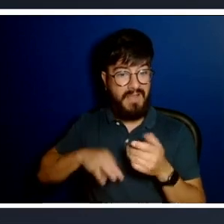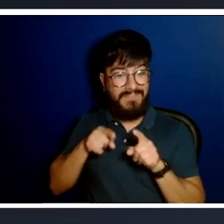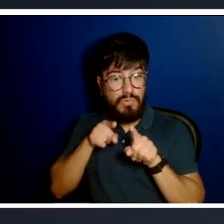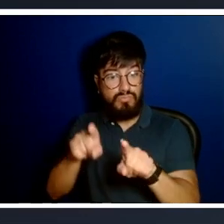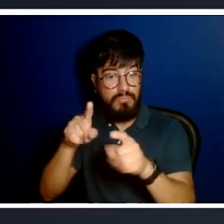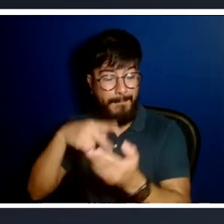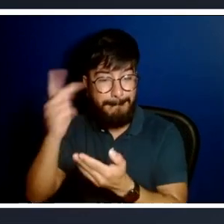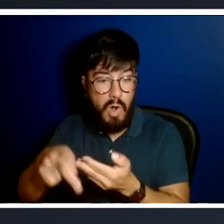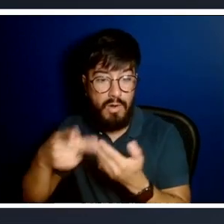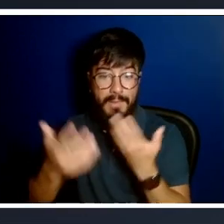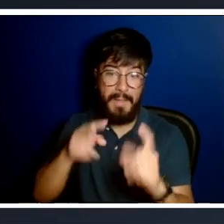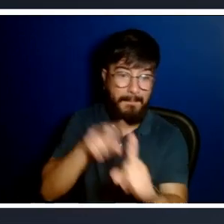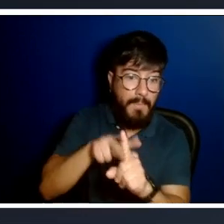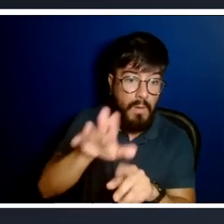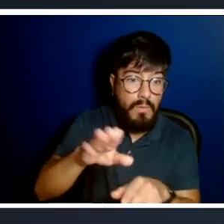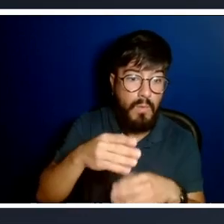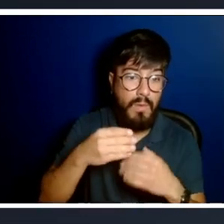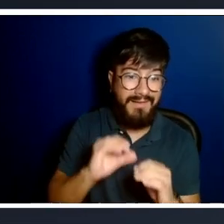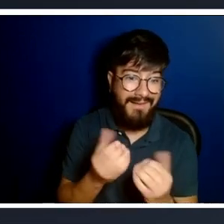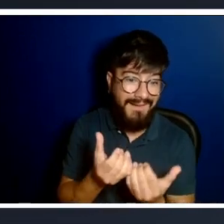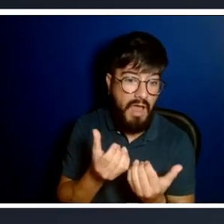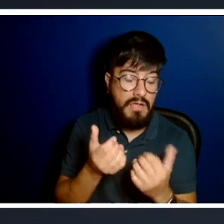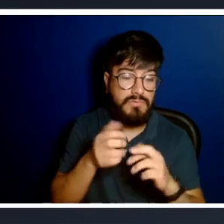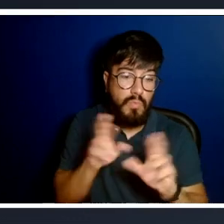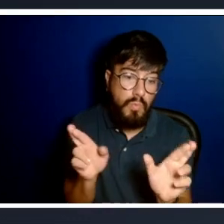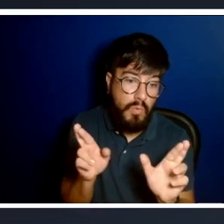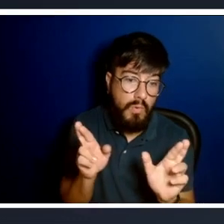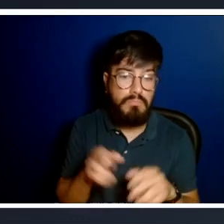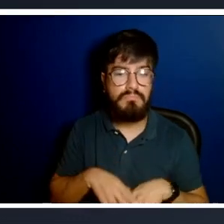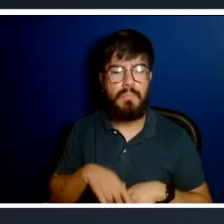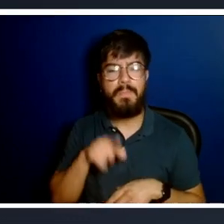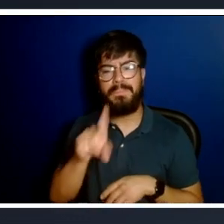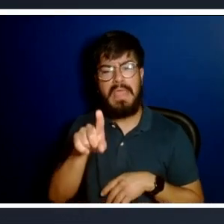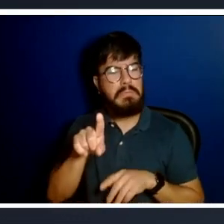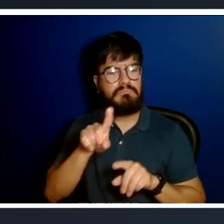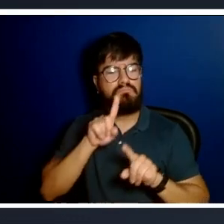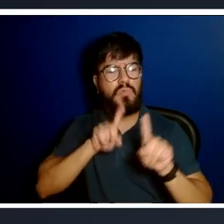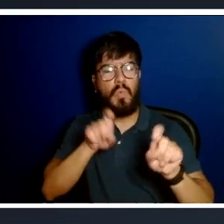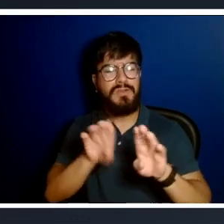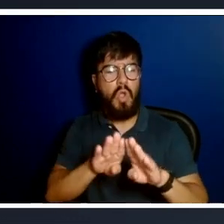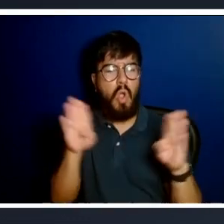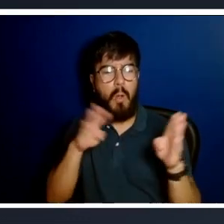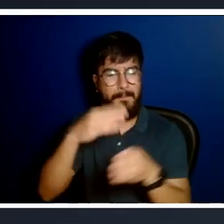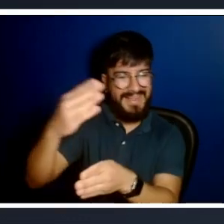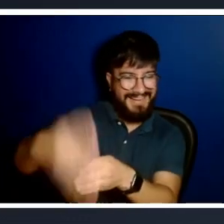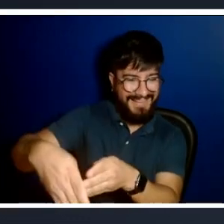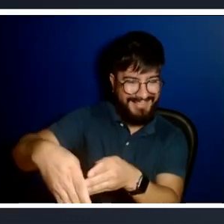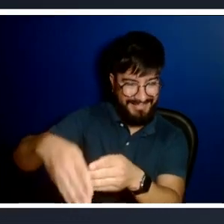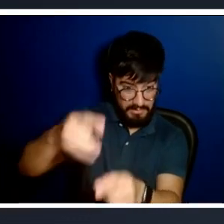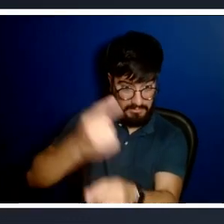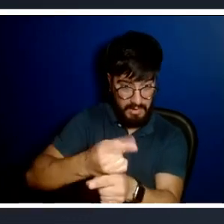classrooms. They are open-ended and versatile. So, these activities sheets can be done individually